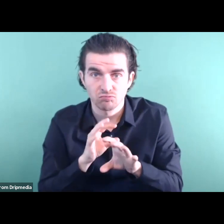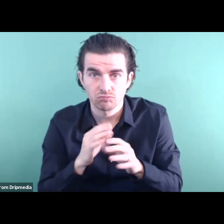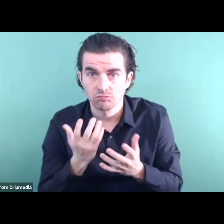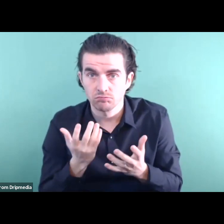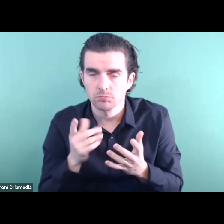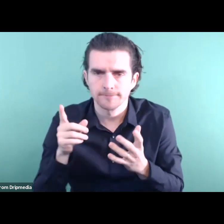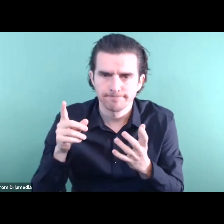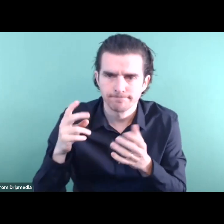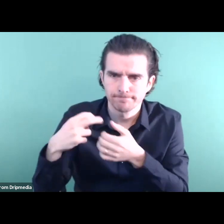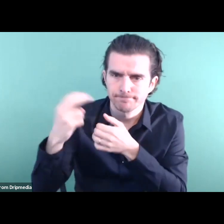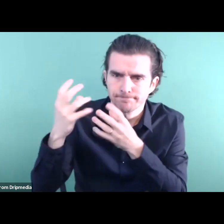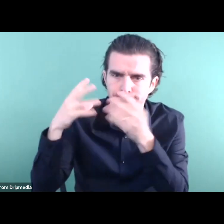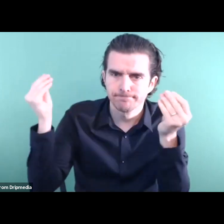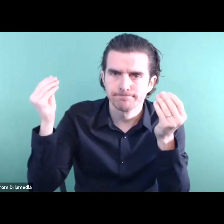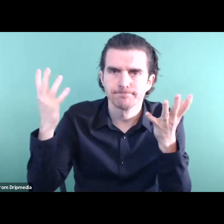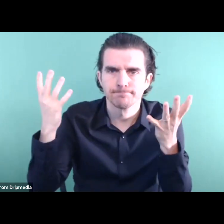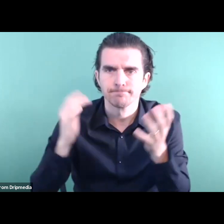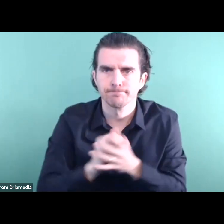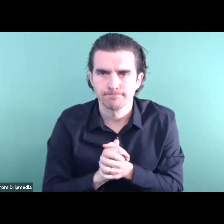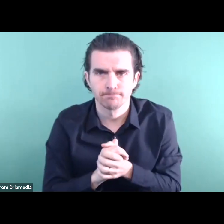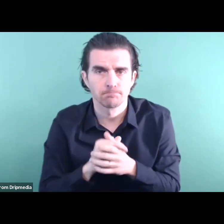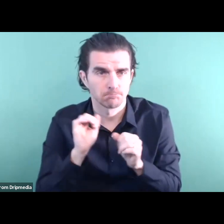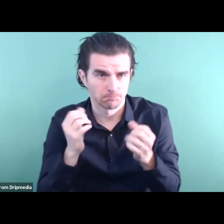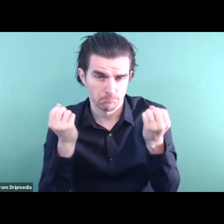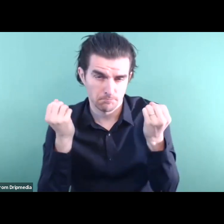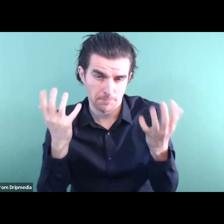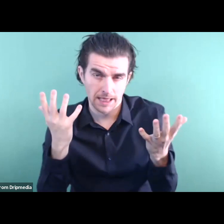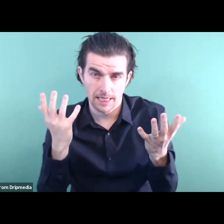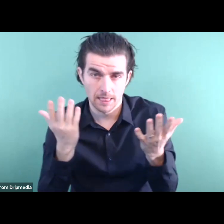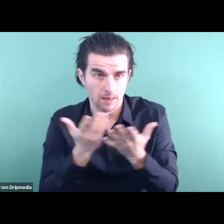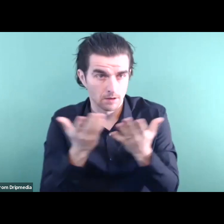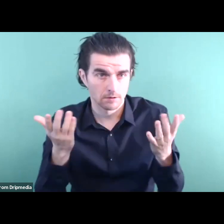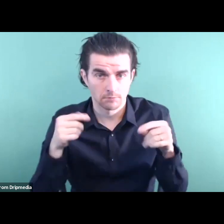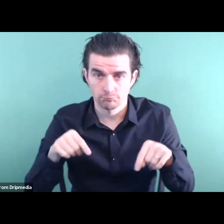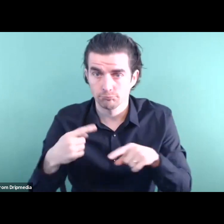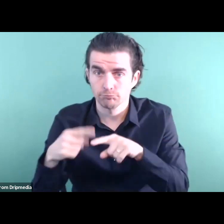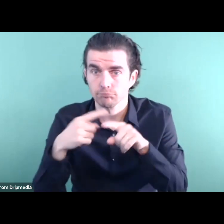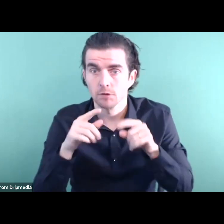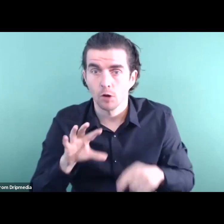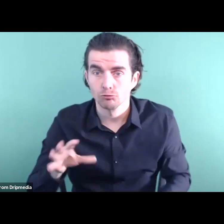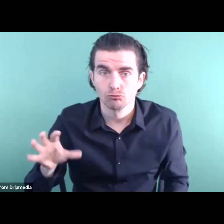livelihoods for persons with disabilities. There are some issues though, for instance,